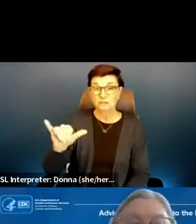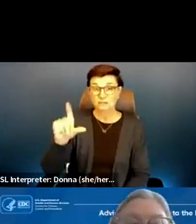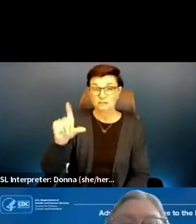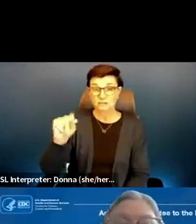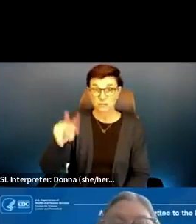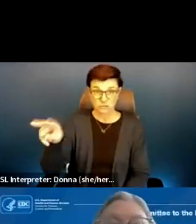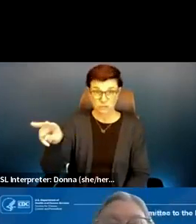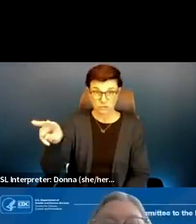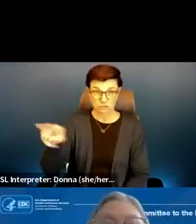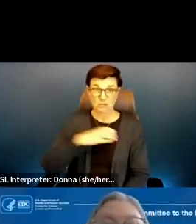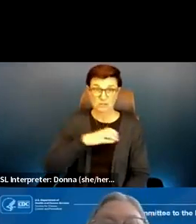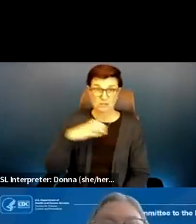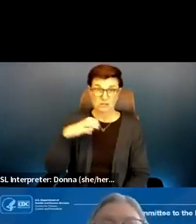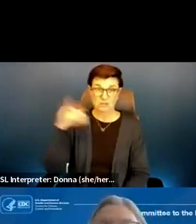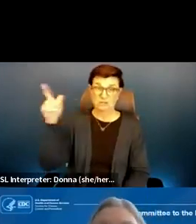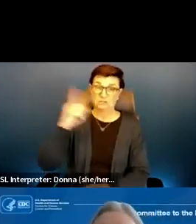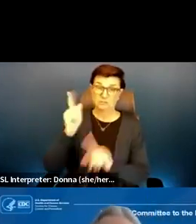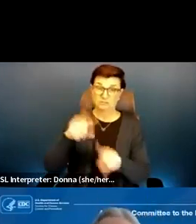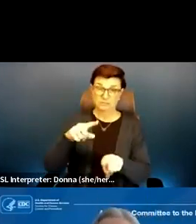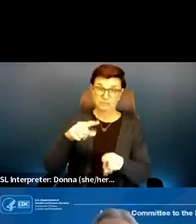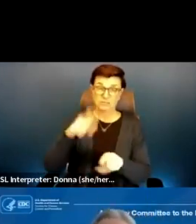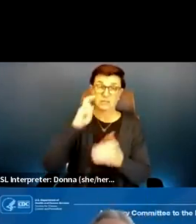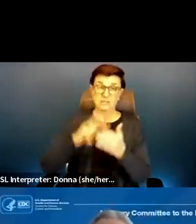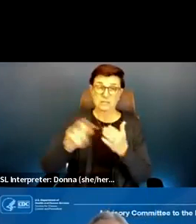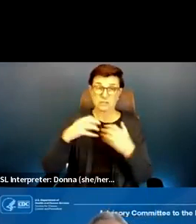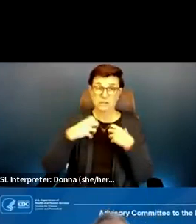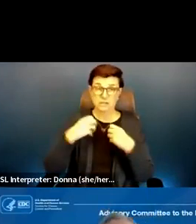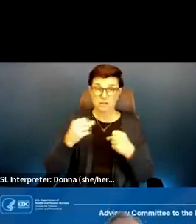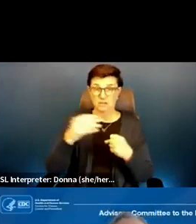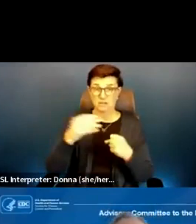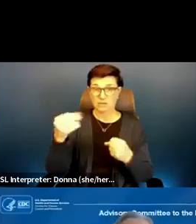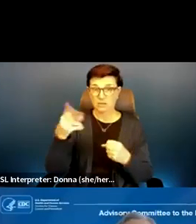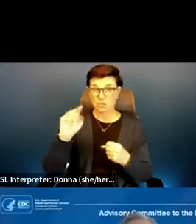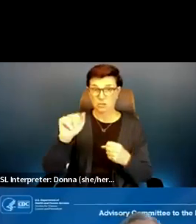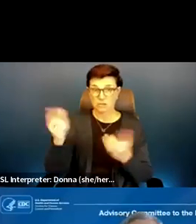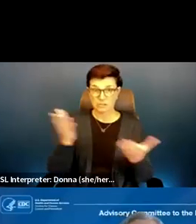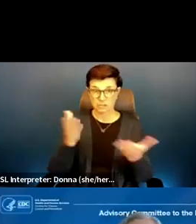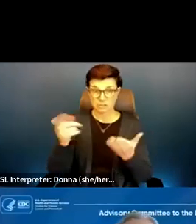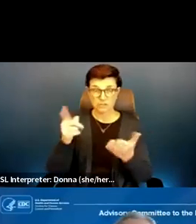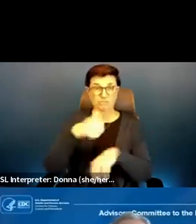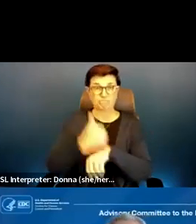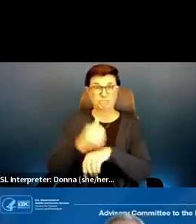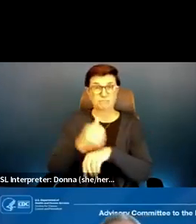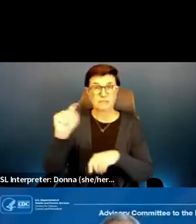Congress directed the Secretary of Health and Human Services to establish a task force that included participation